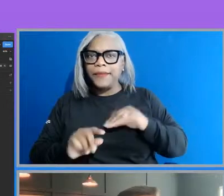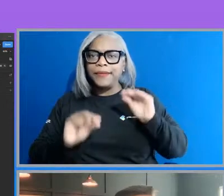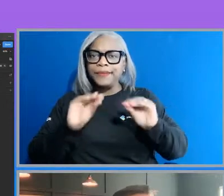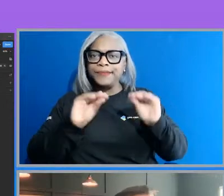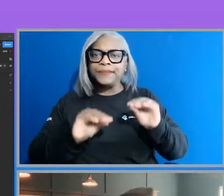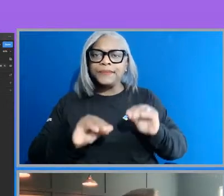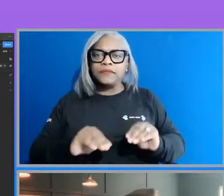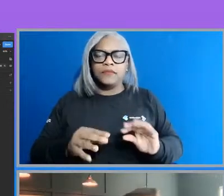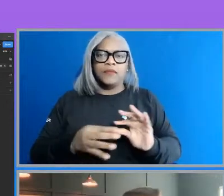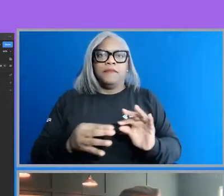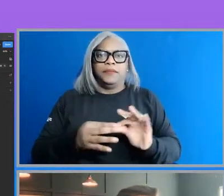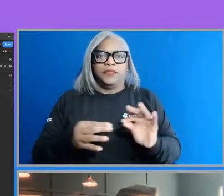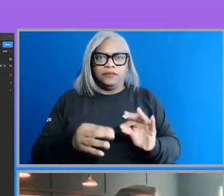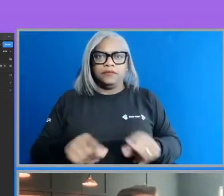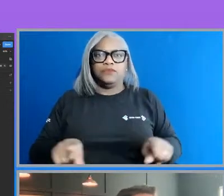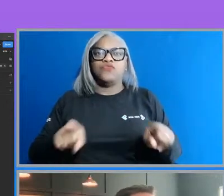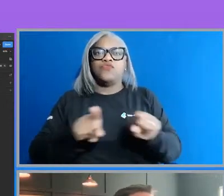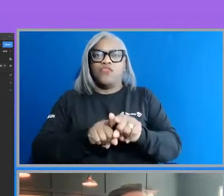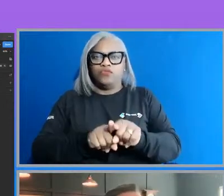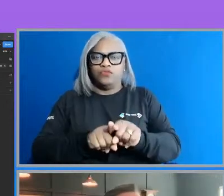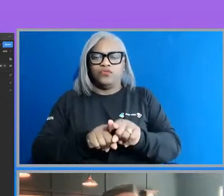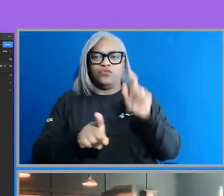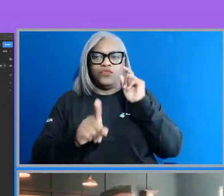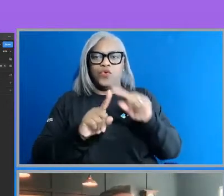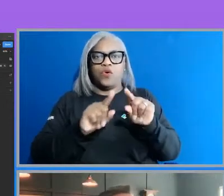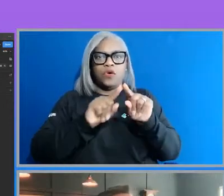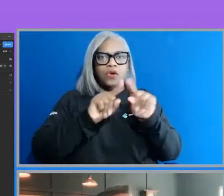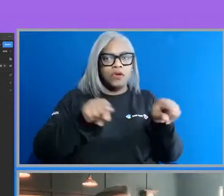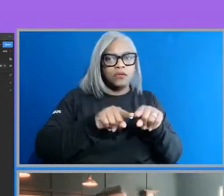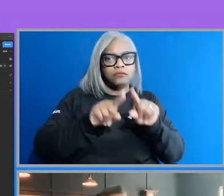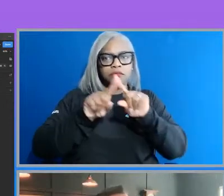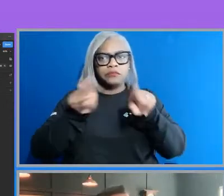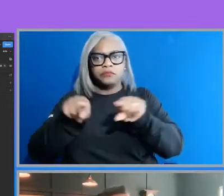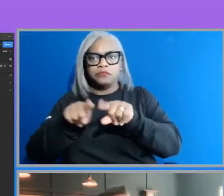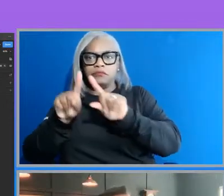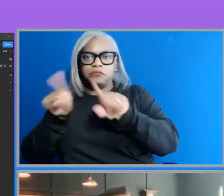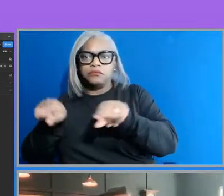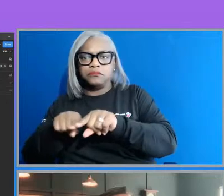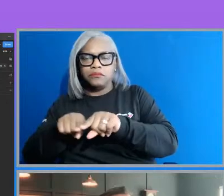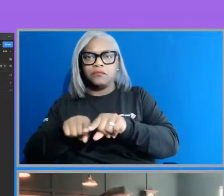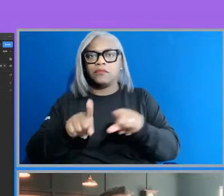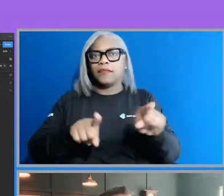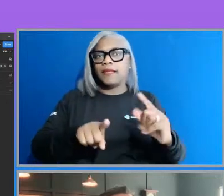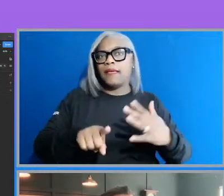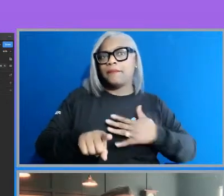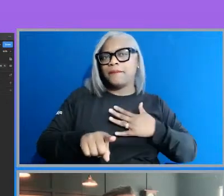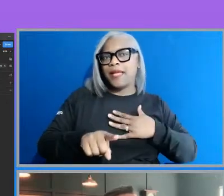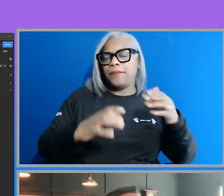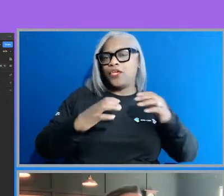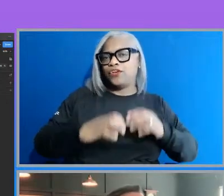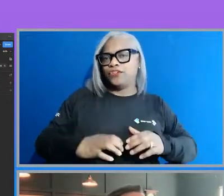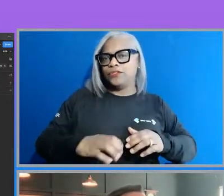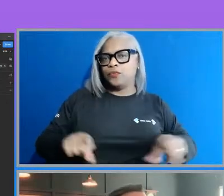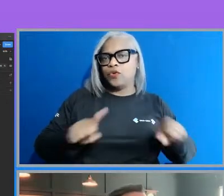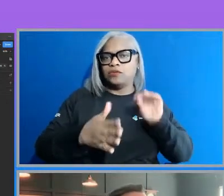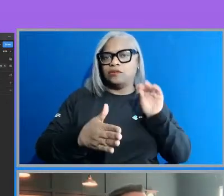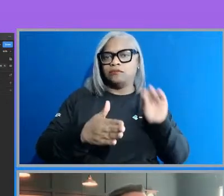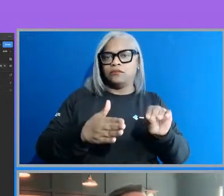have these cards that represent specific testimonials. I'm a happy customer and the company. Now looking at this, can you